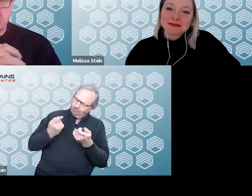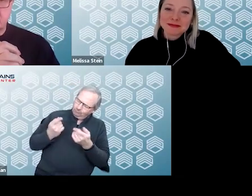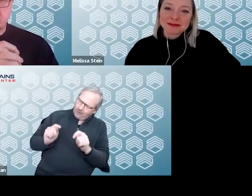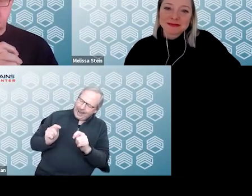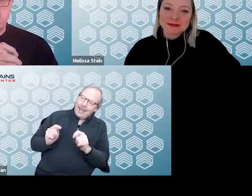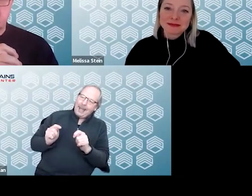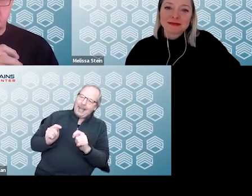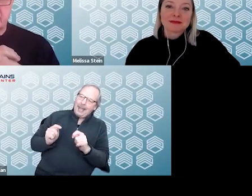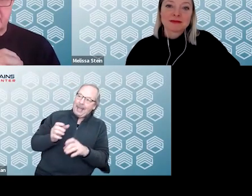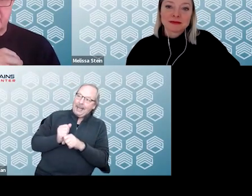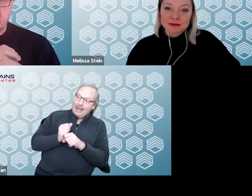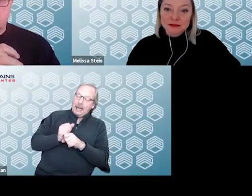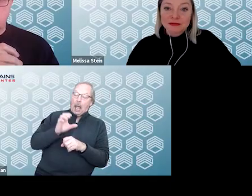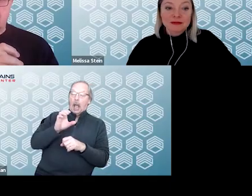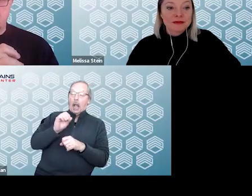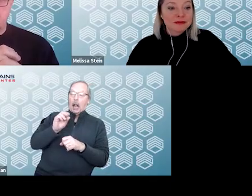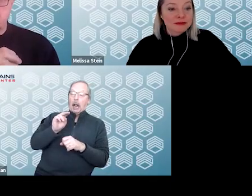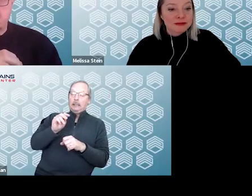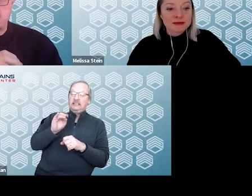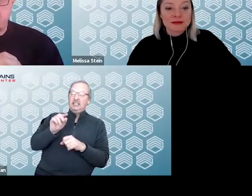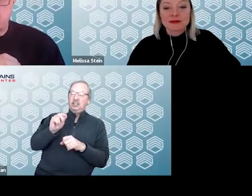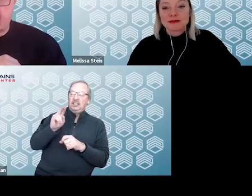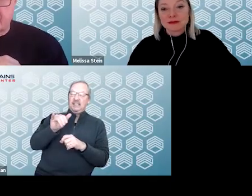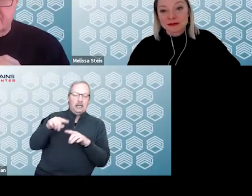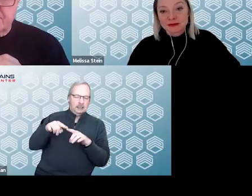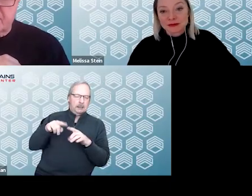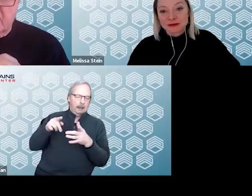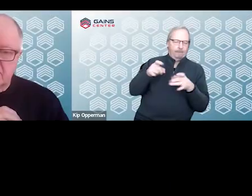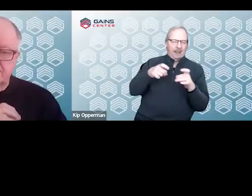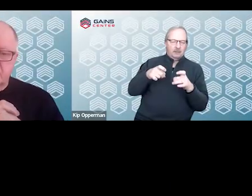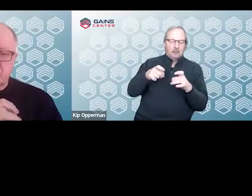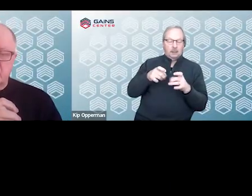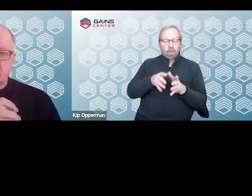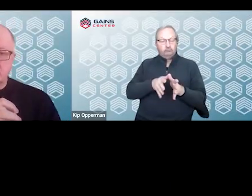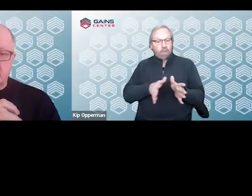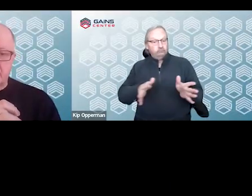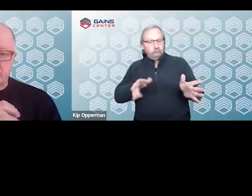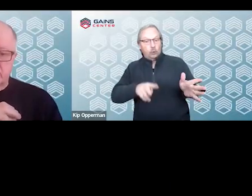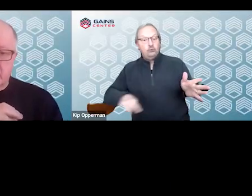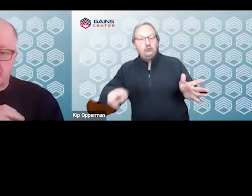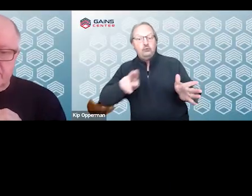contingency management more widely used in the US. As Rob mentioned,